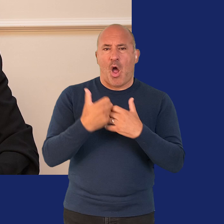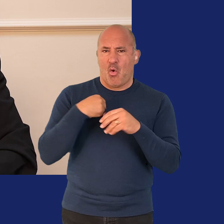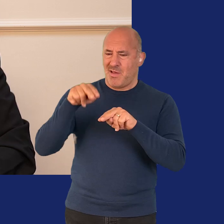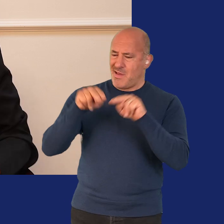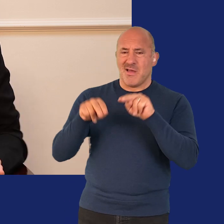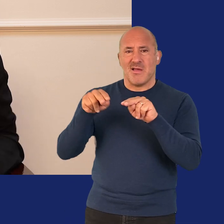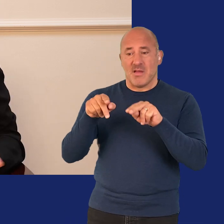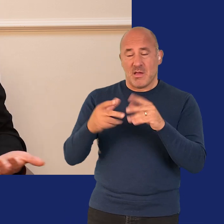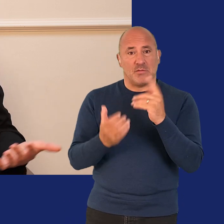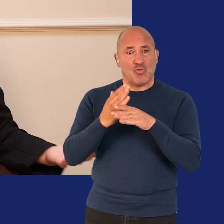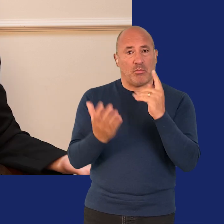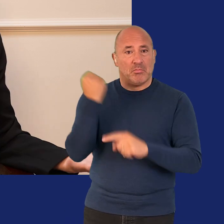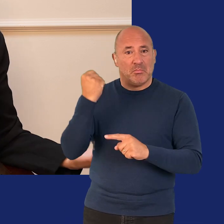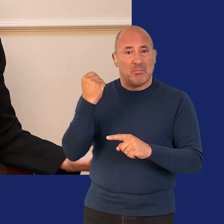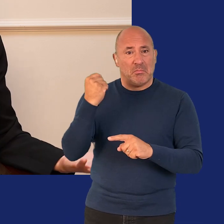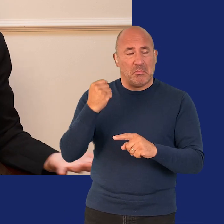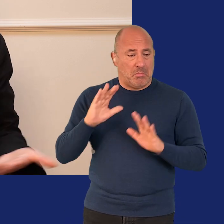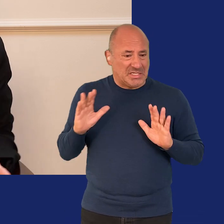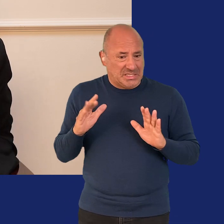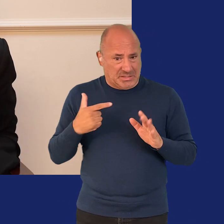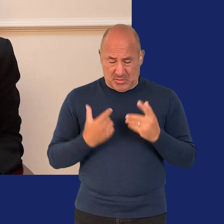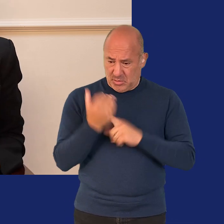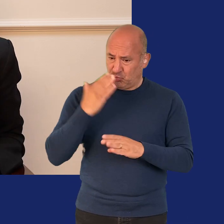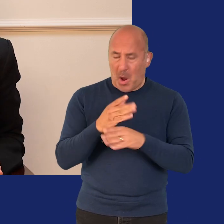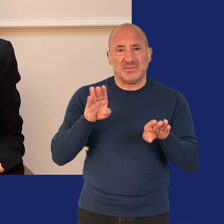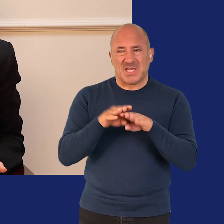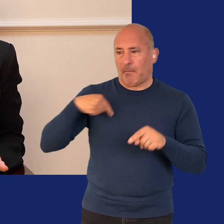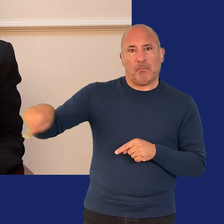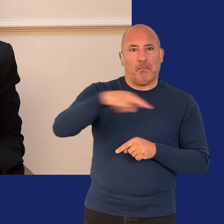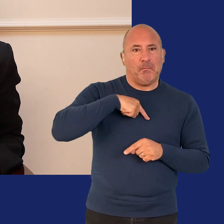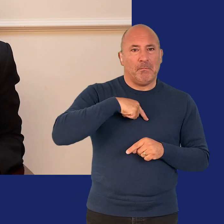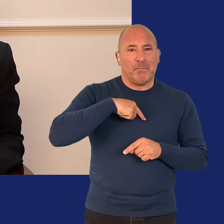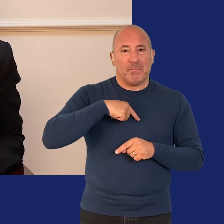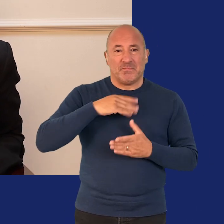They don't want any other way to get the job. Josh: Mm-hmm. Jess: So actually, if we can take away all the things that prevent and create